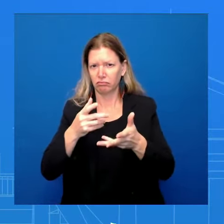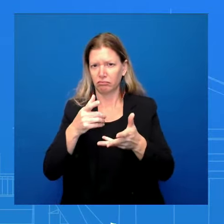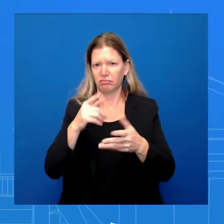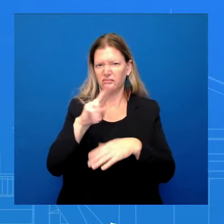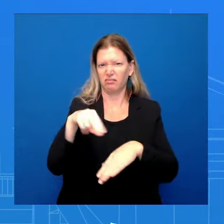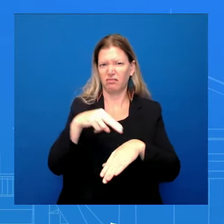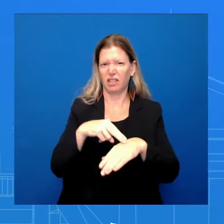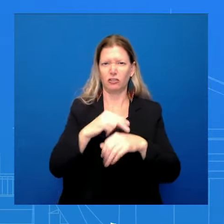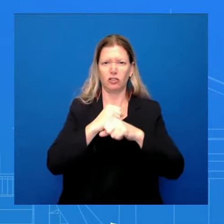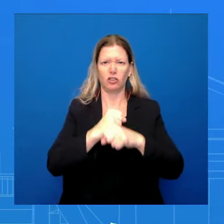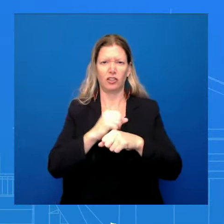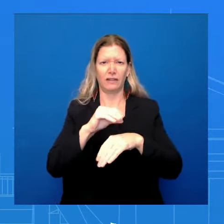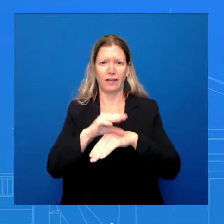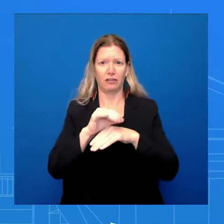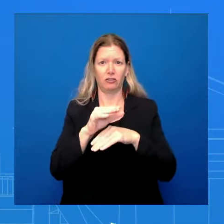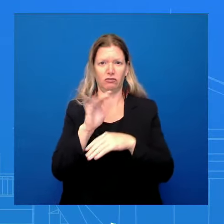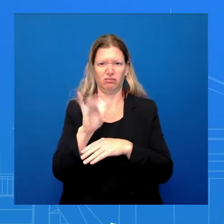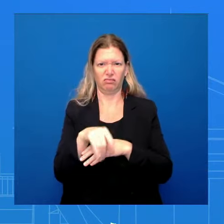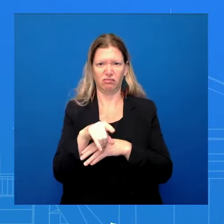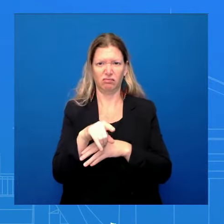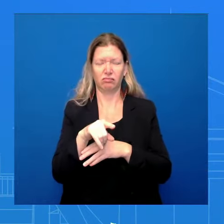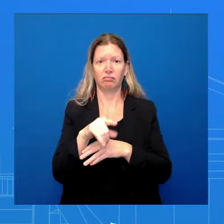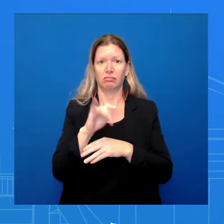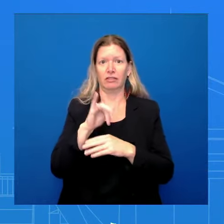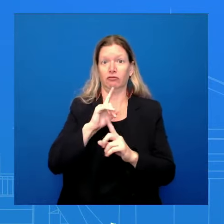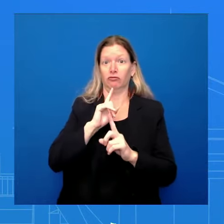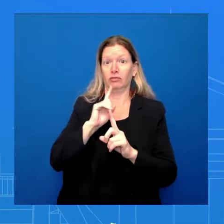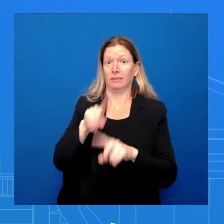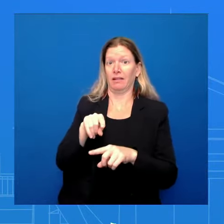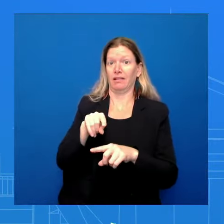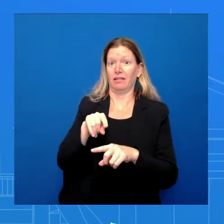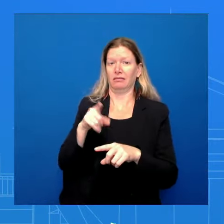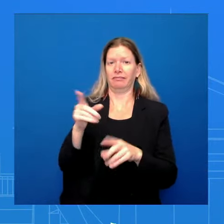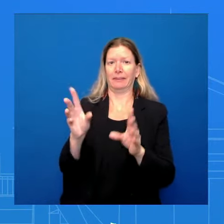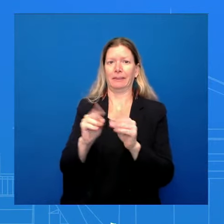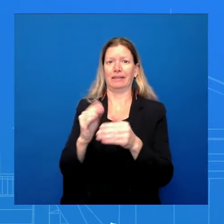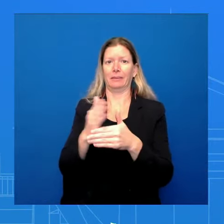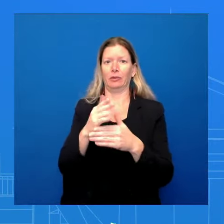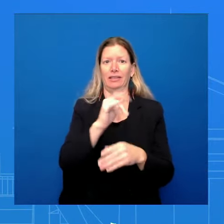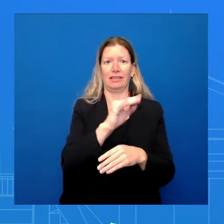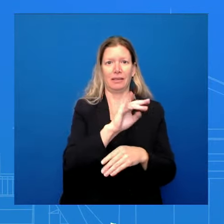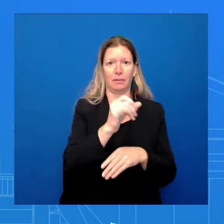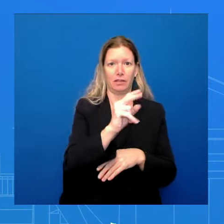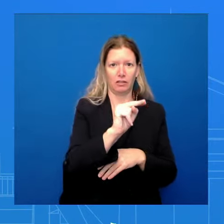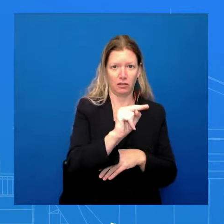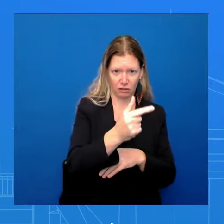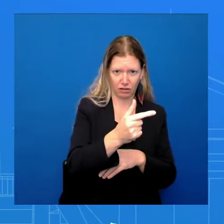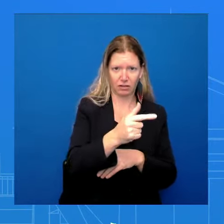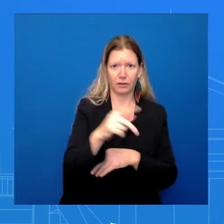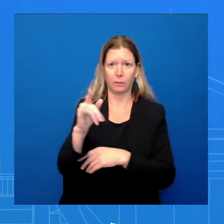between Kim Jong Un and Putin. So, I spoke with my counterparts from Japan and South Korea. The three of us had the opportunity